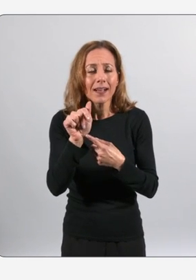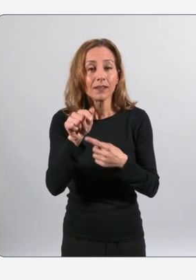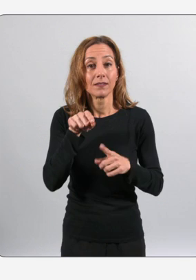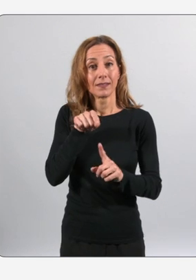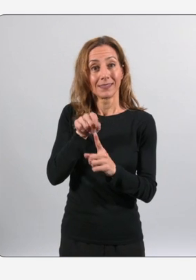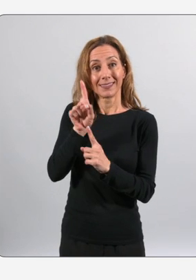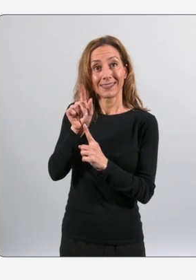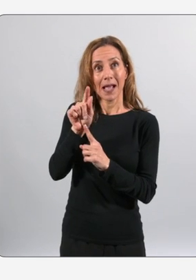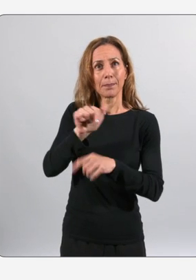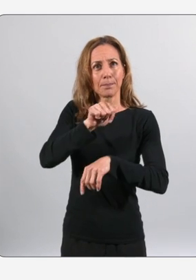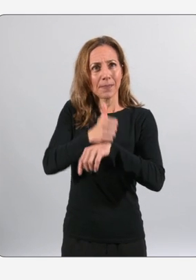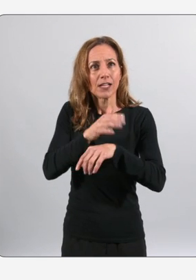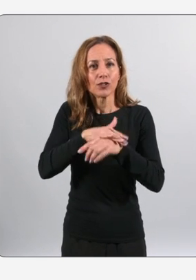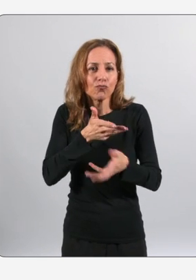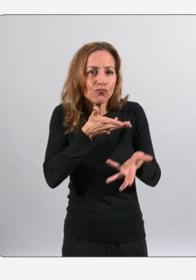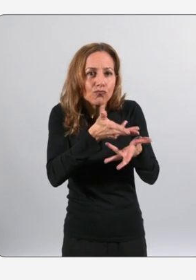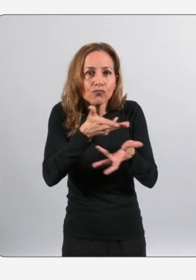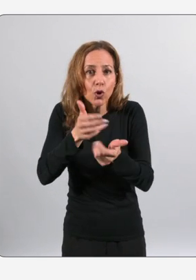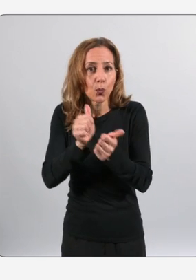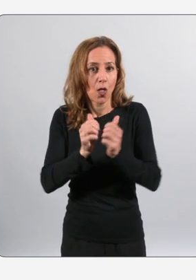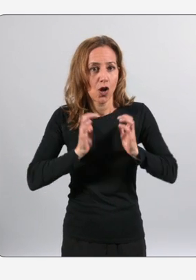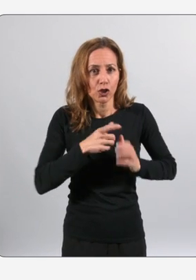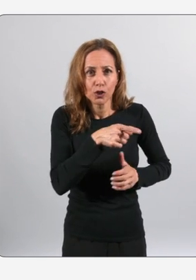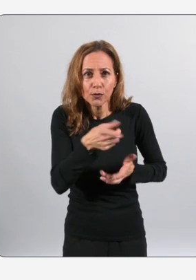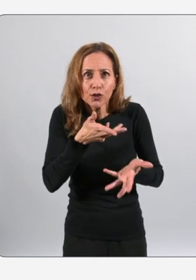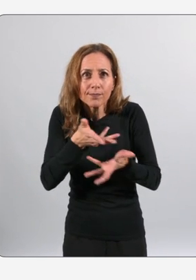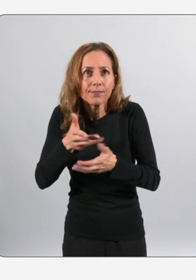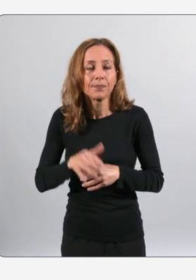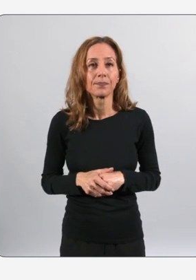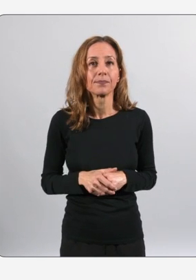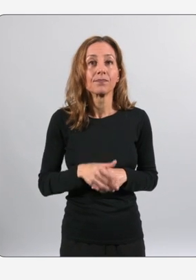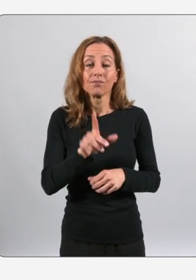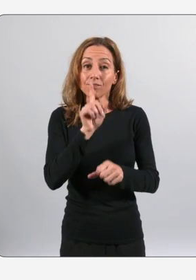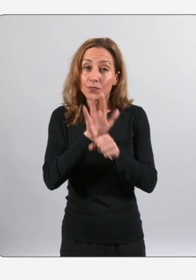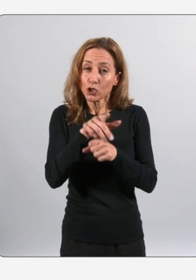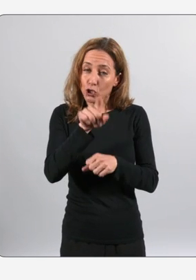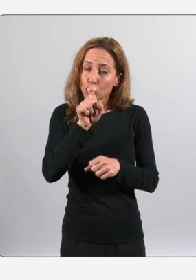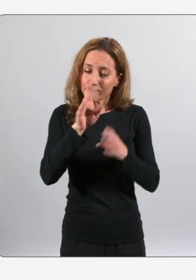direct interactions with your customers. In fact, you should center your marketing on a thoughtful